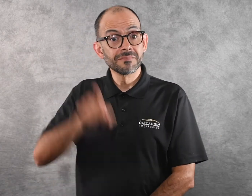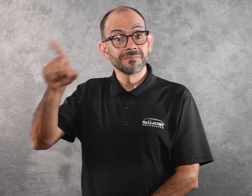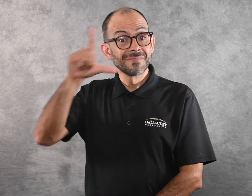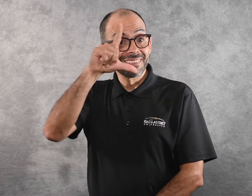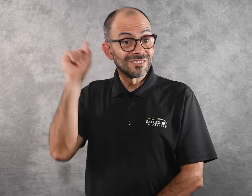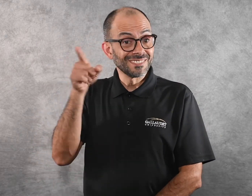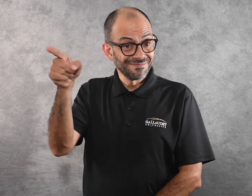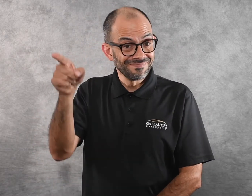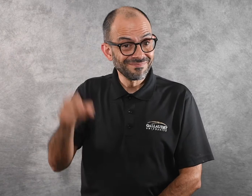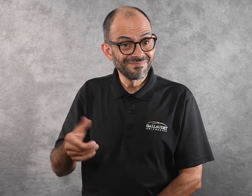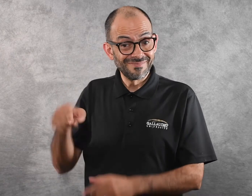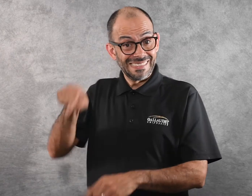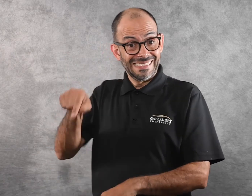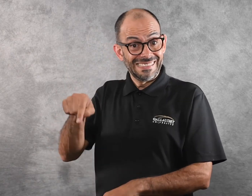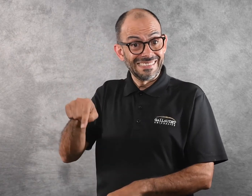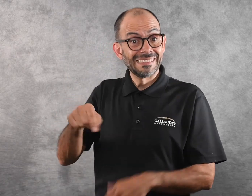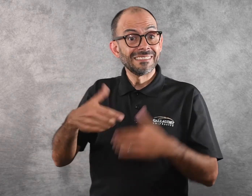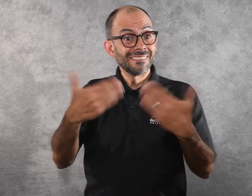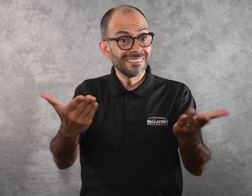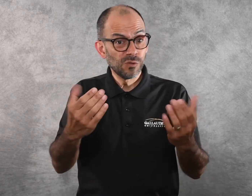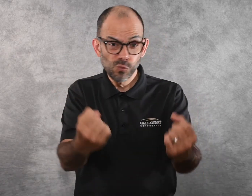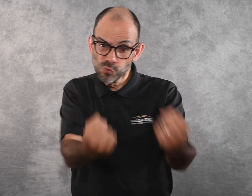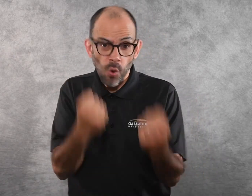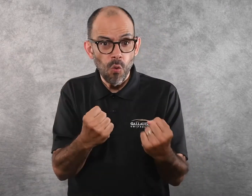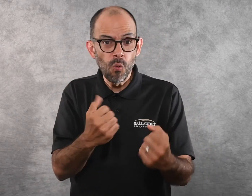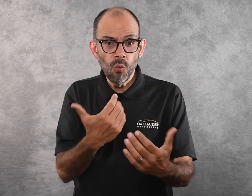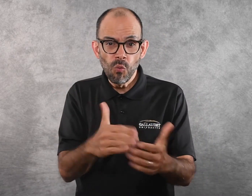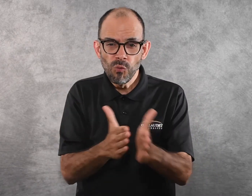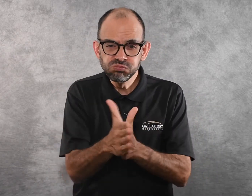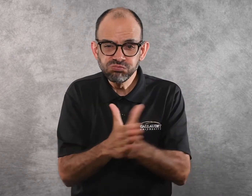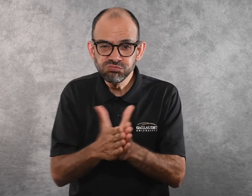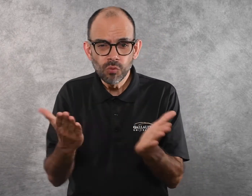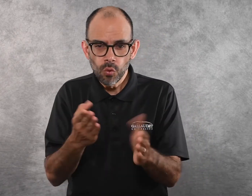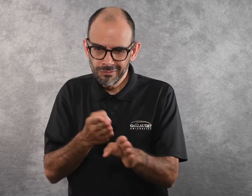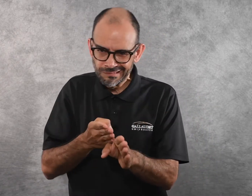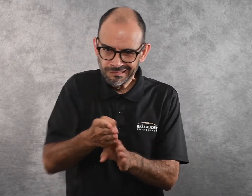At the University, Gideon, who also has a strong interest in